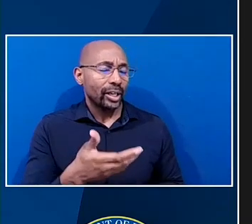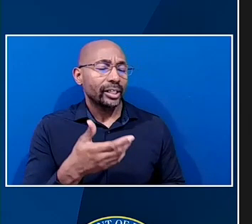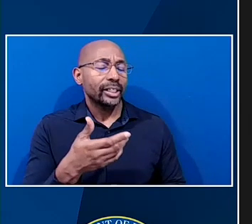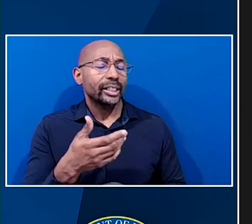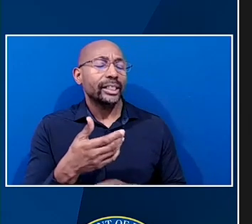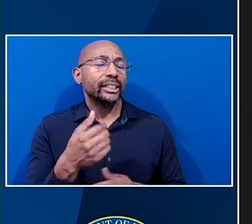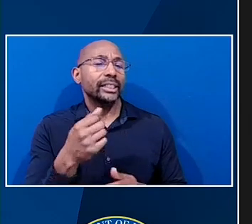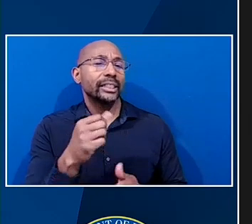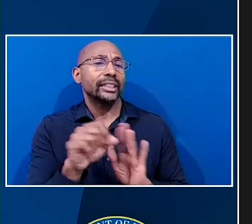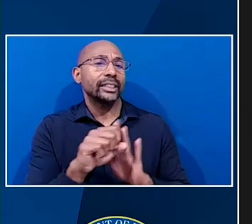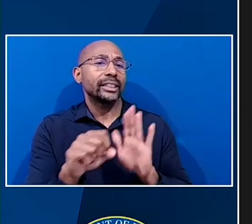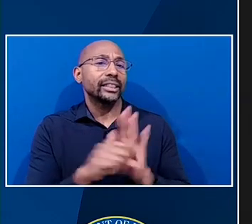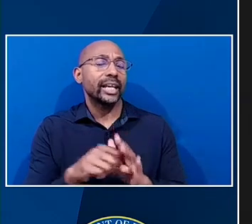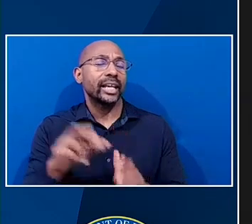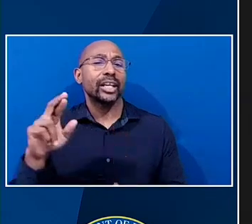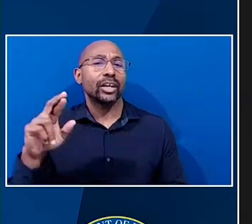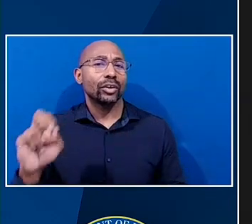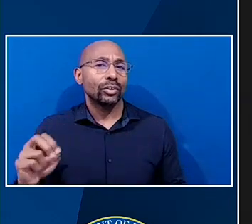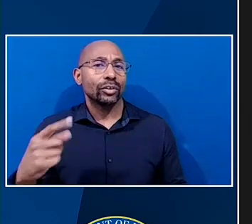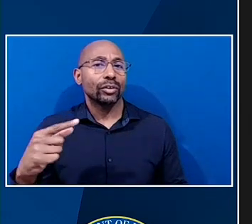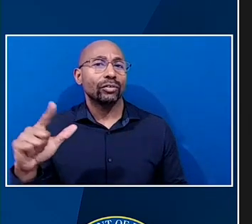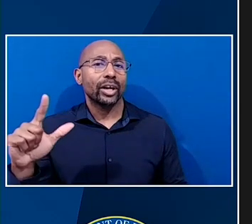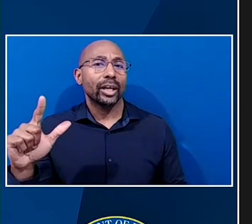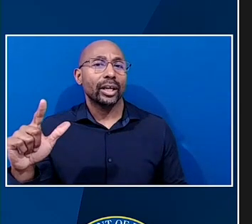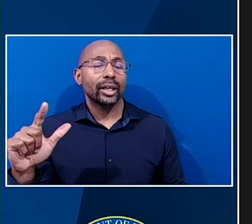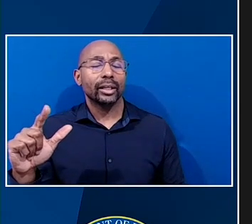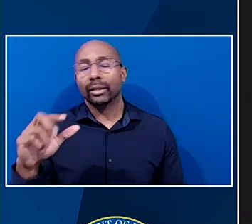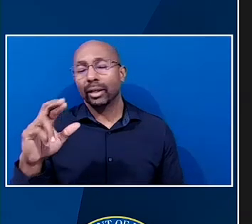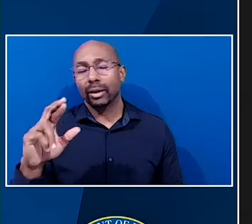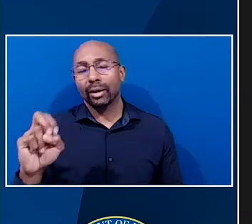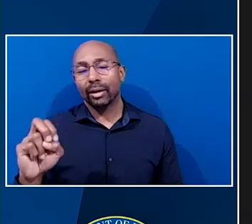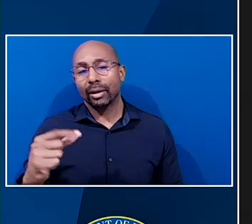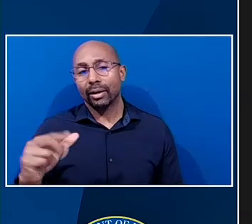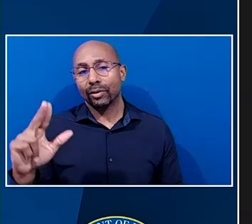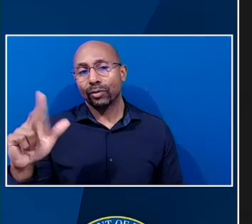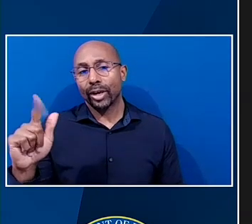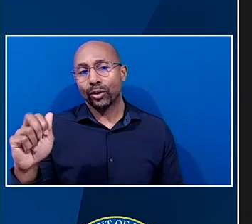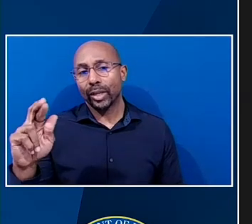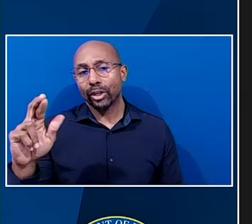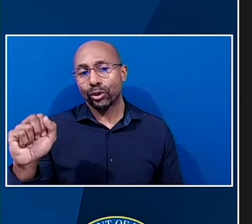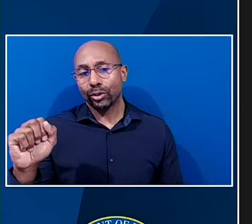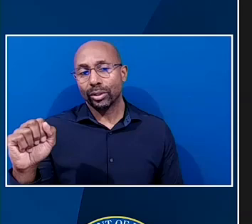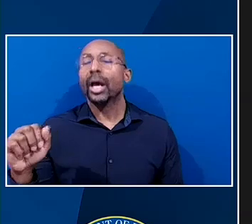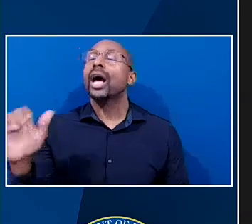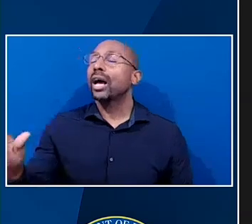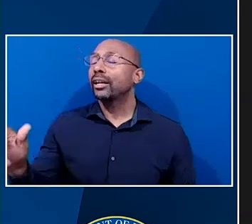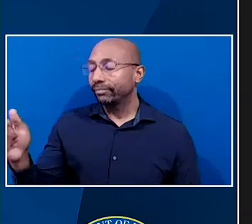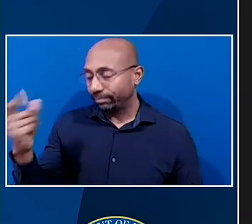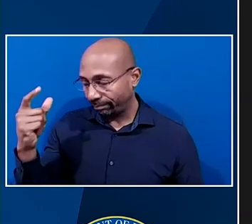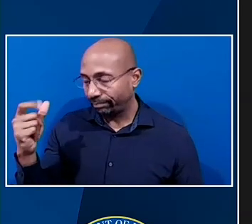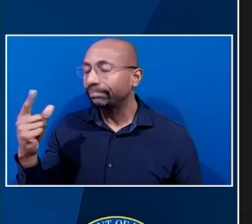Got it. Okay, it cut out on my end, so I just wanted to make sure I wasn't. Yeah, okay. Thank you. I think we did miss John Ware as well, but